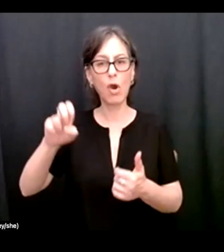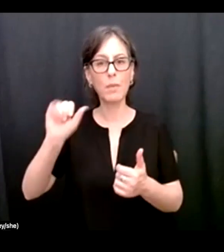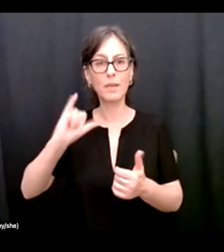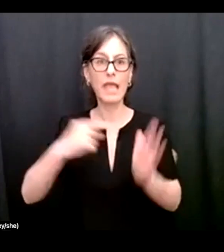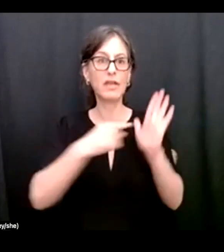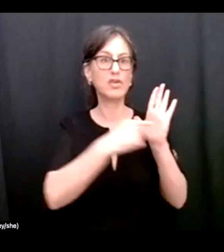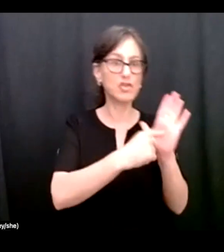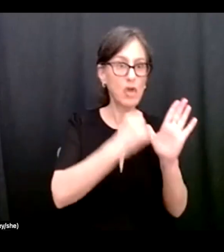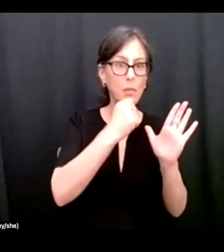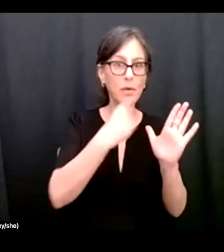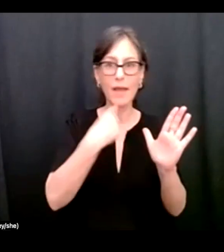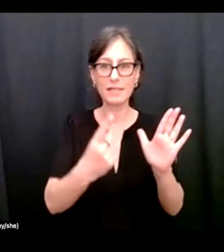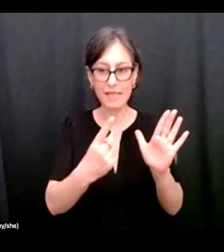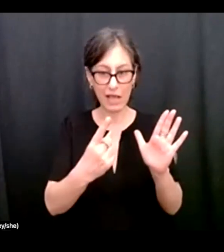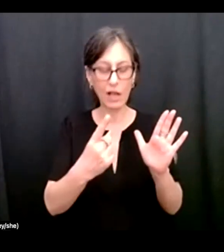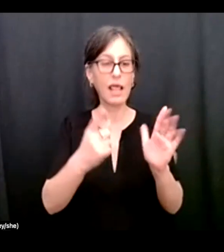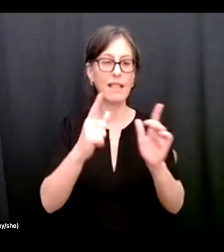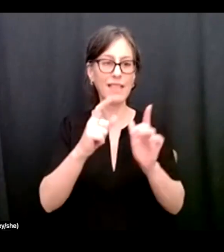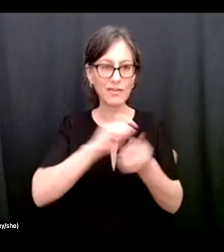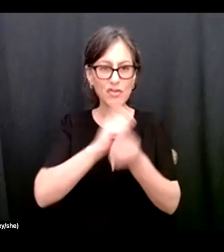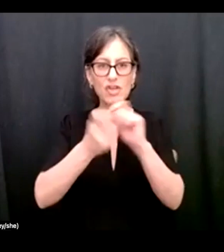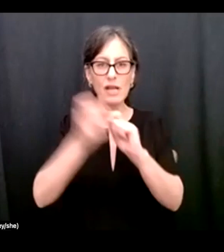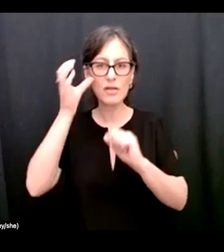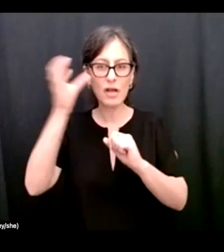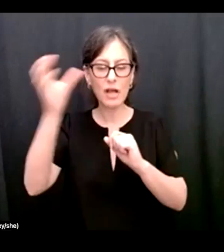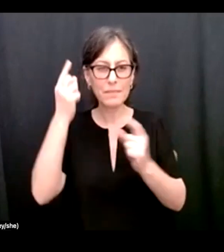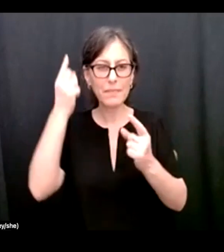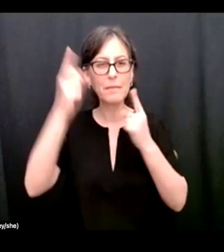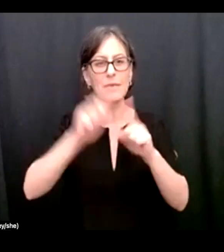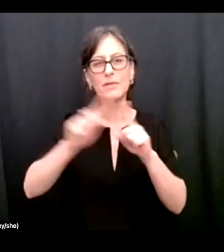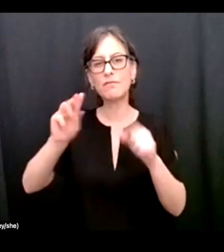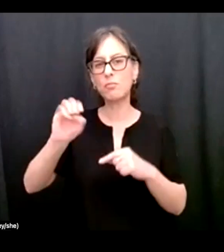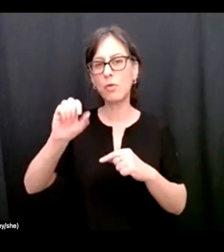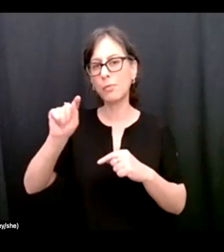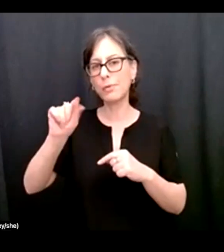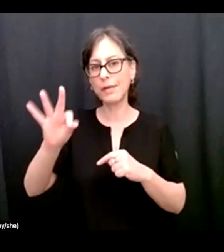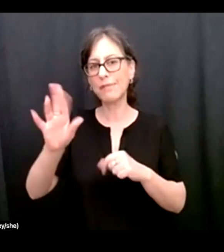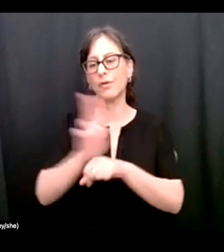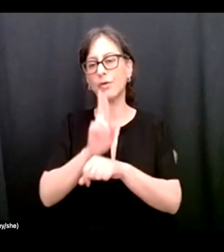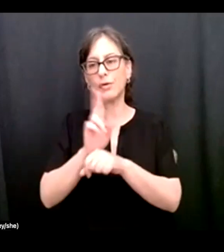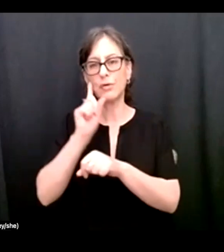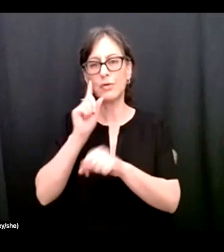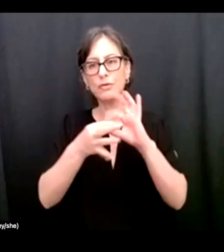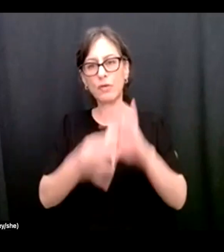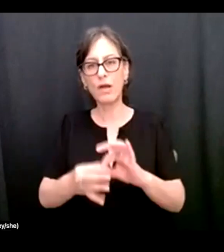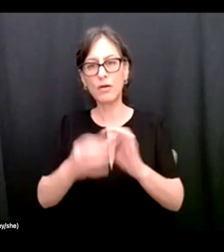reconceptualize it. Think about motifs you have used to ground your poem in time, space, locality.